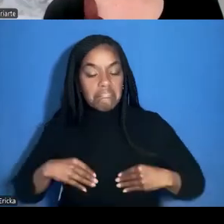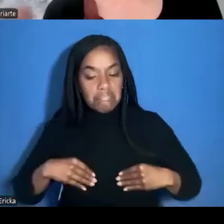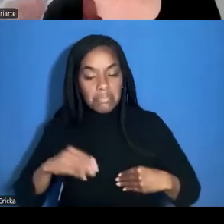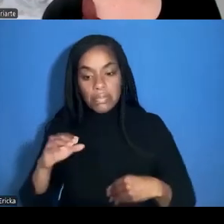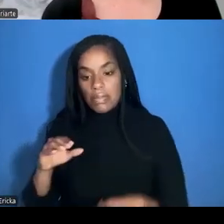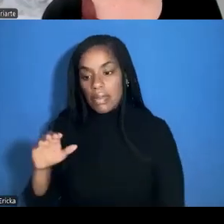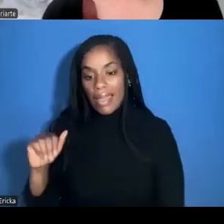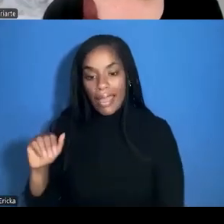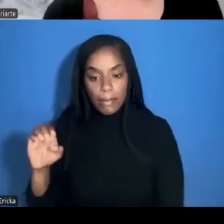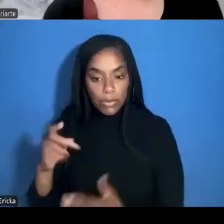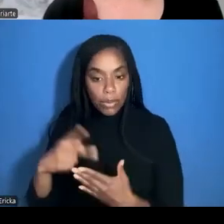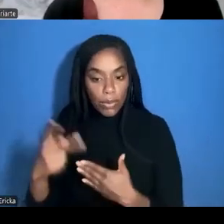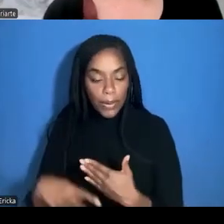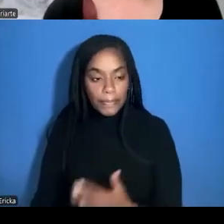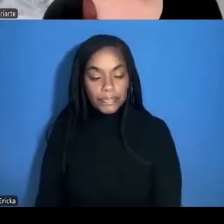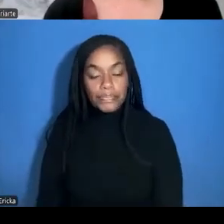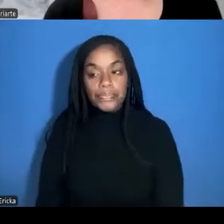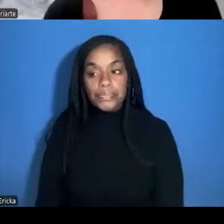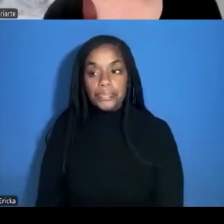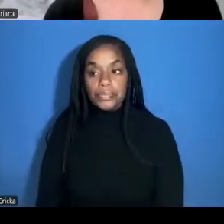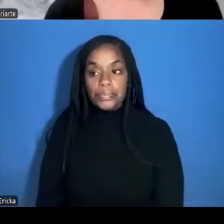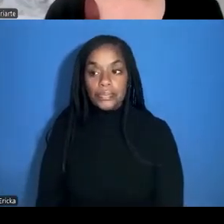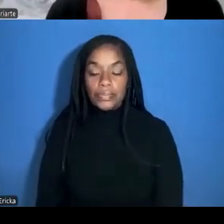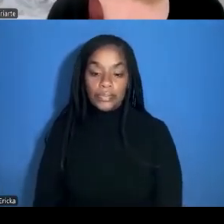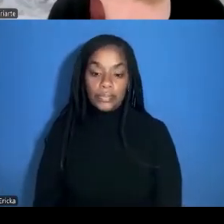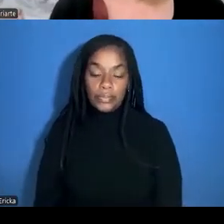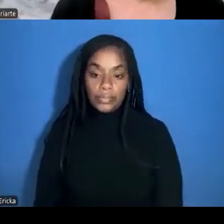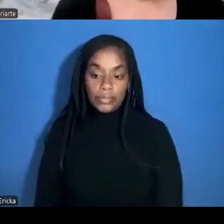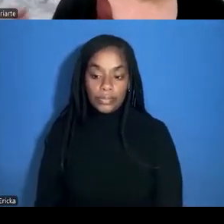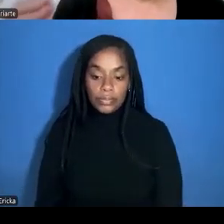But what this program does, it allows persons with disabilities